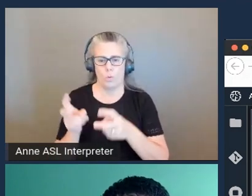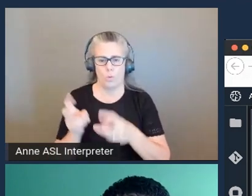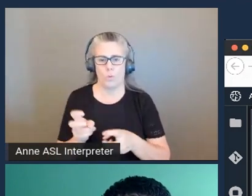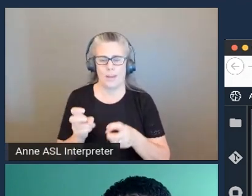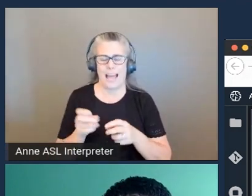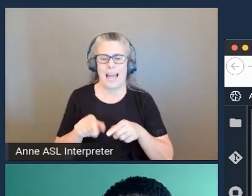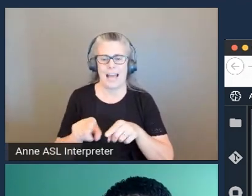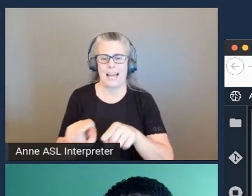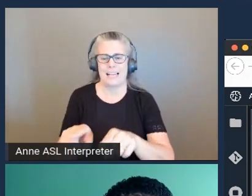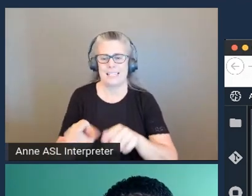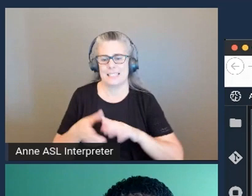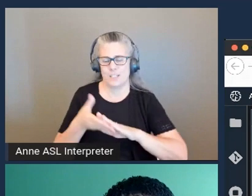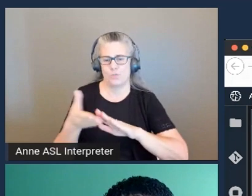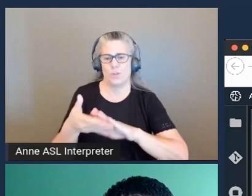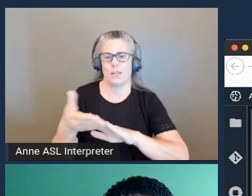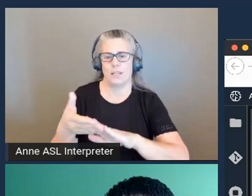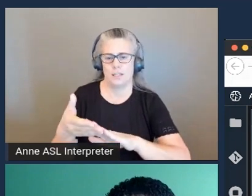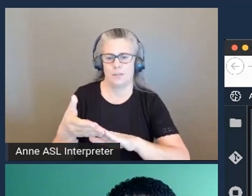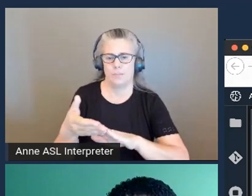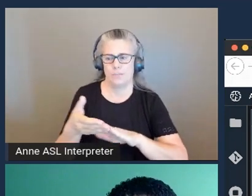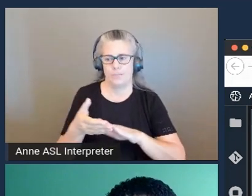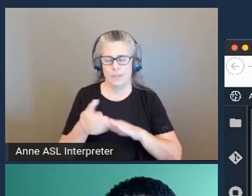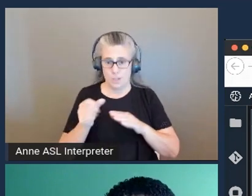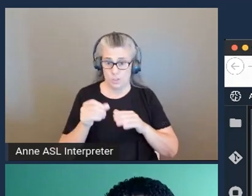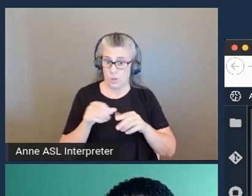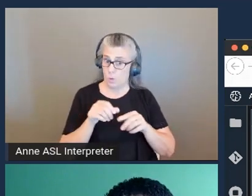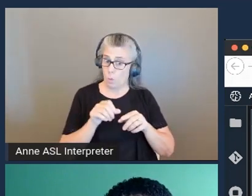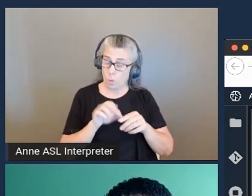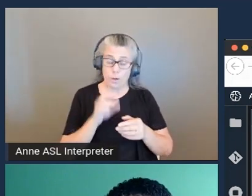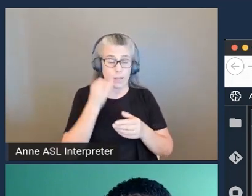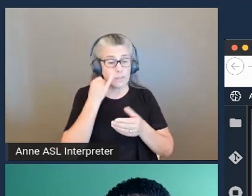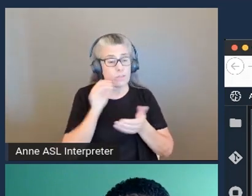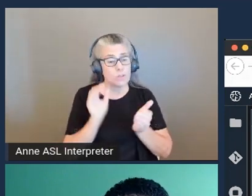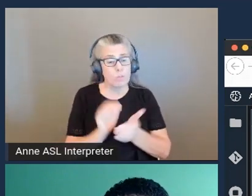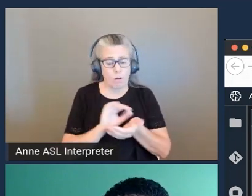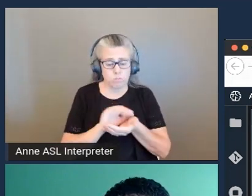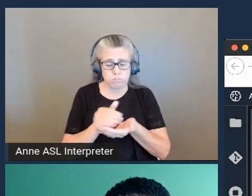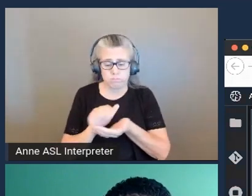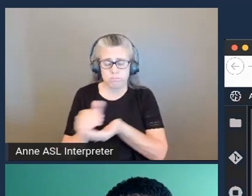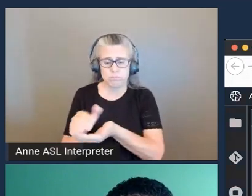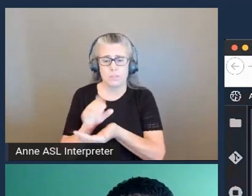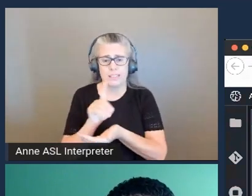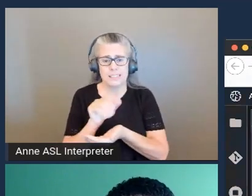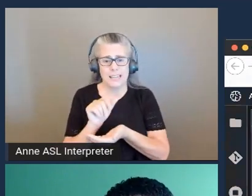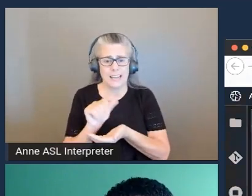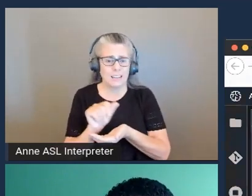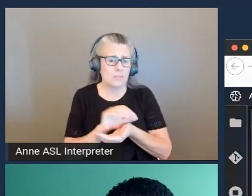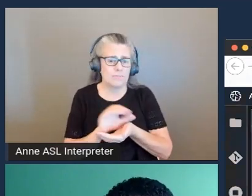Alternatively, if you're dealing with smaller chunks of data and you wanna do some data exploration